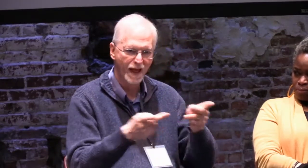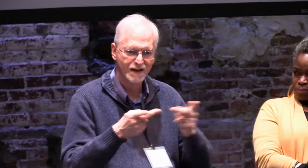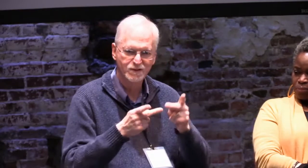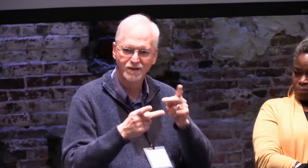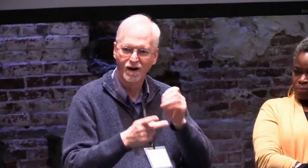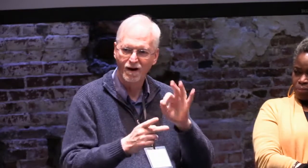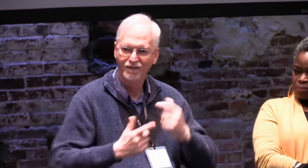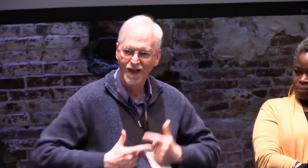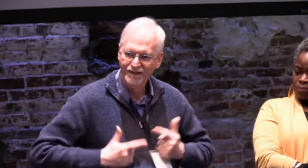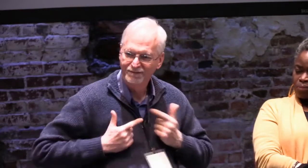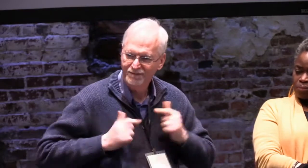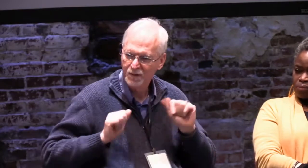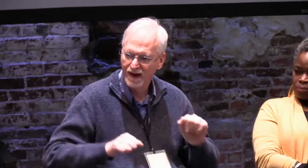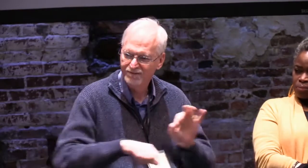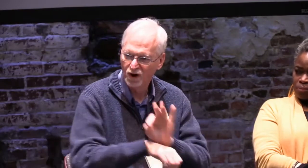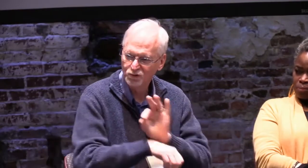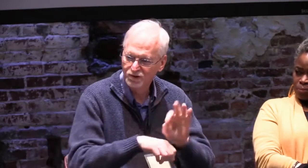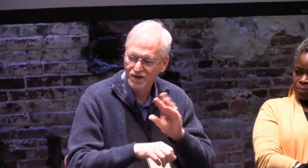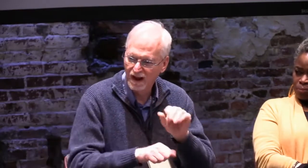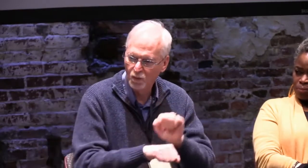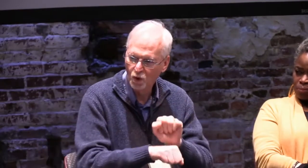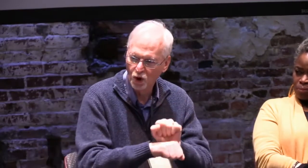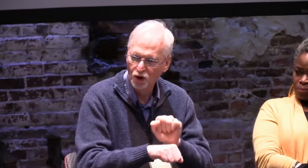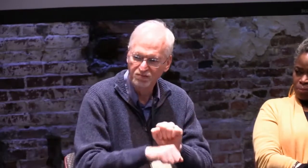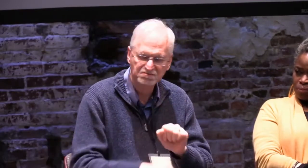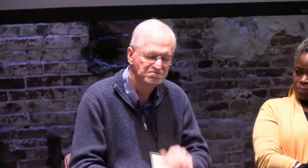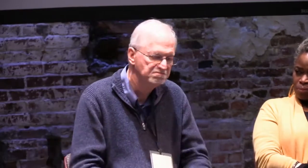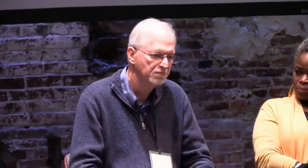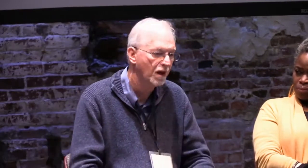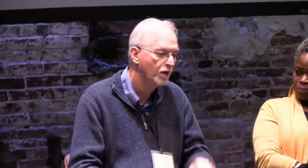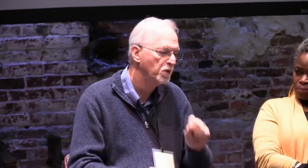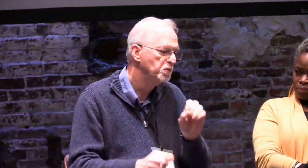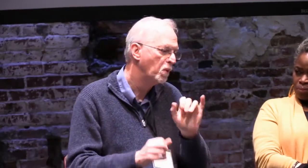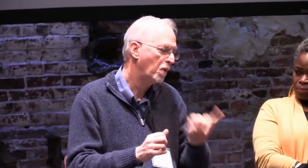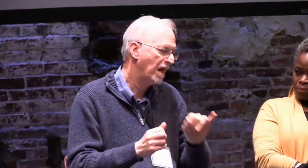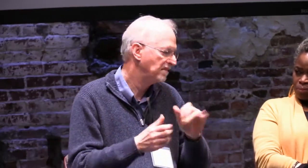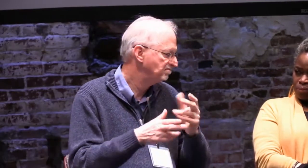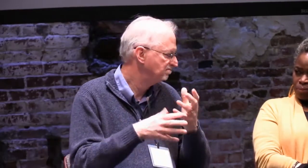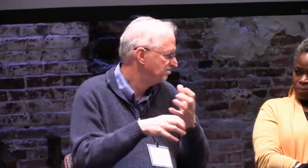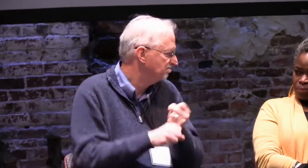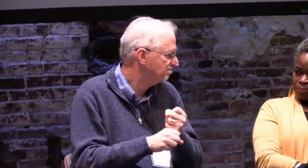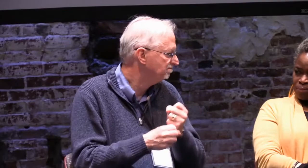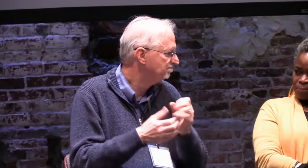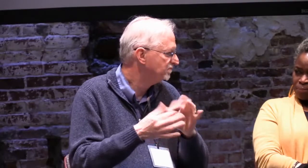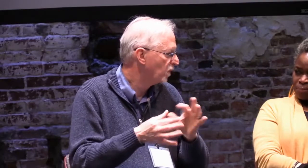And there is a pathway and a place to achieve your dreams to go where you wanna go.